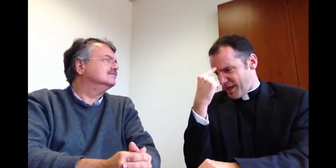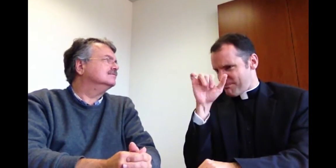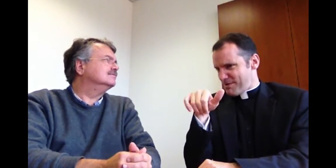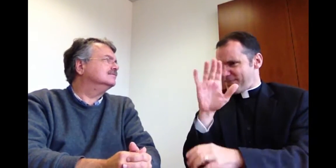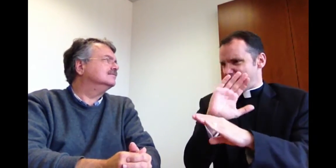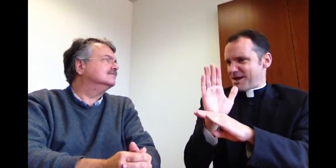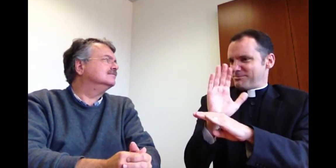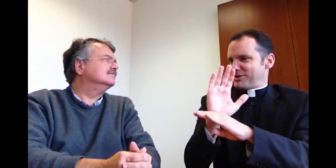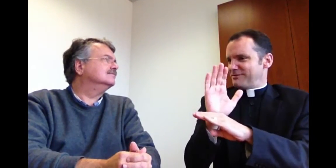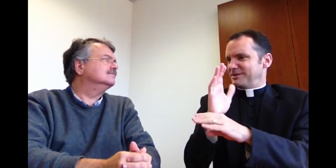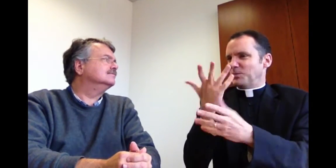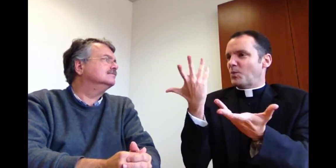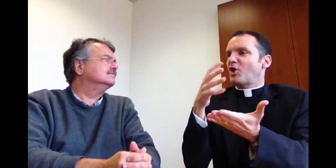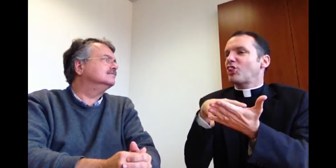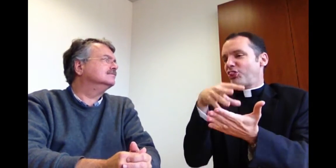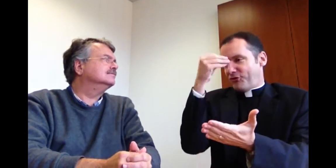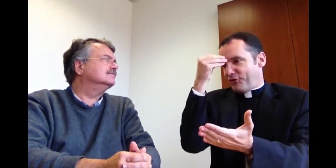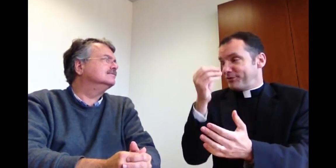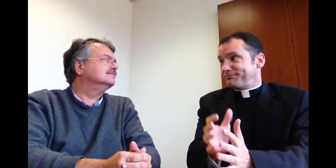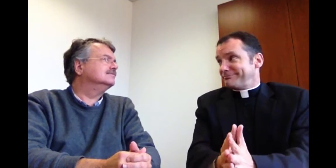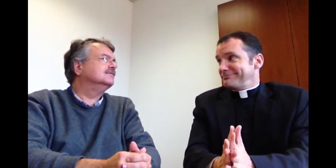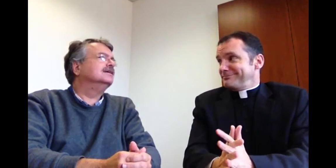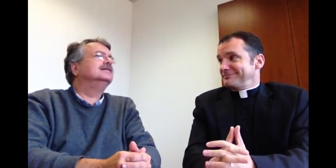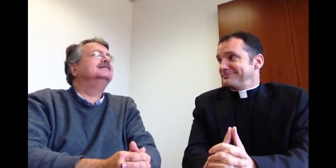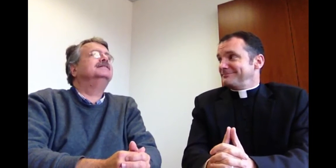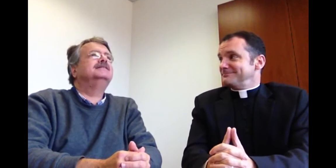On your thoughts, what did you learn from the movie?